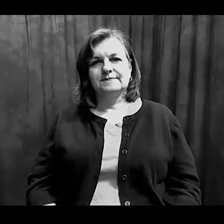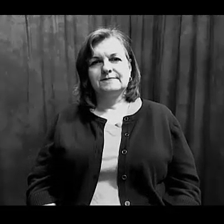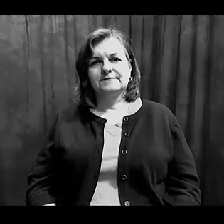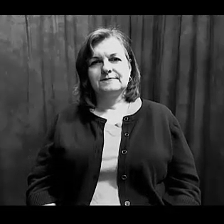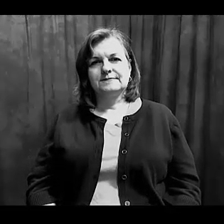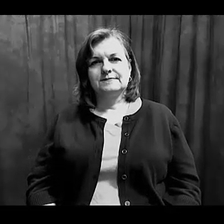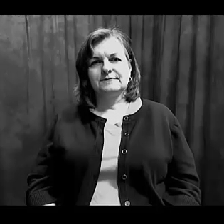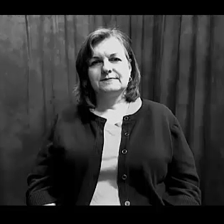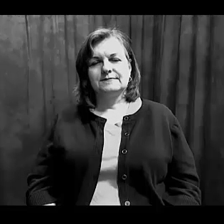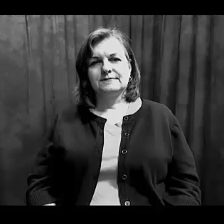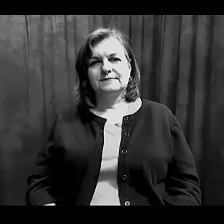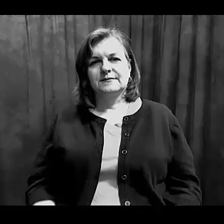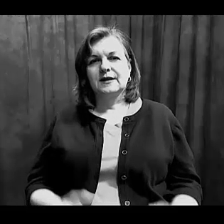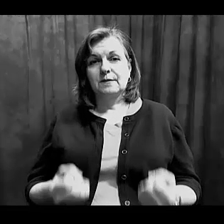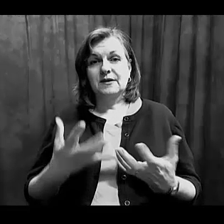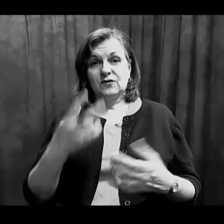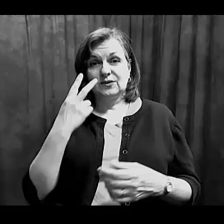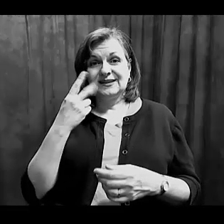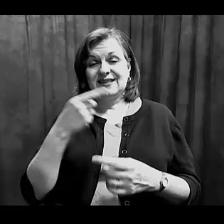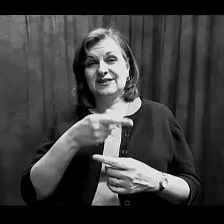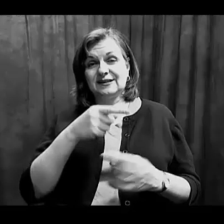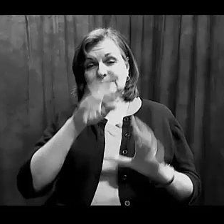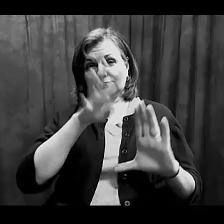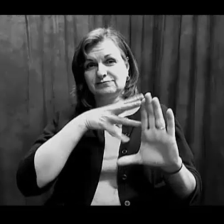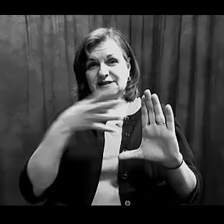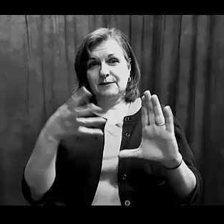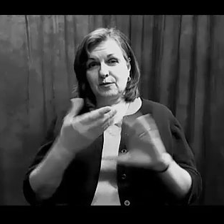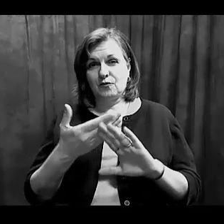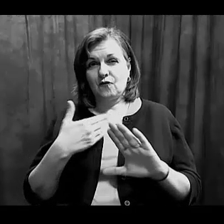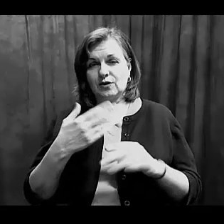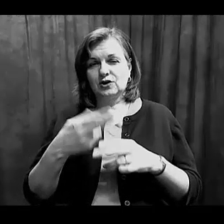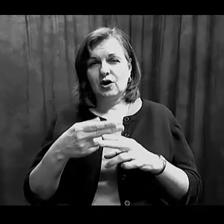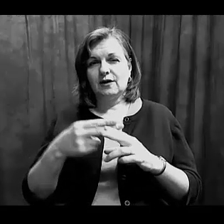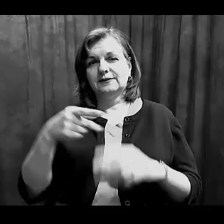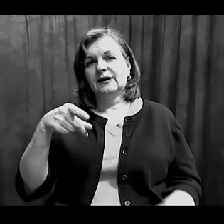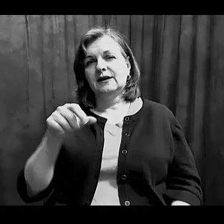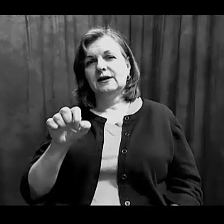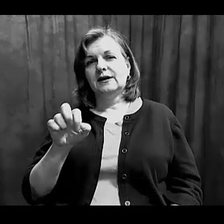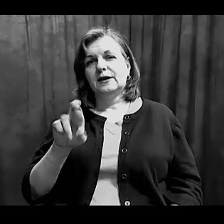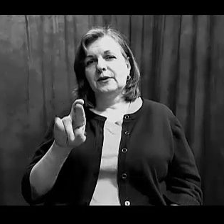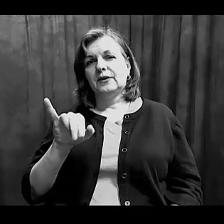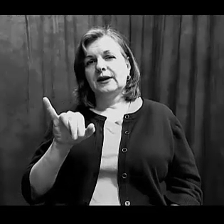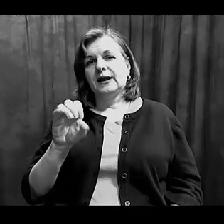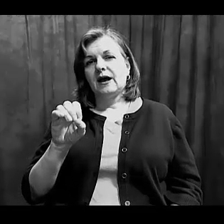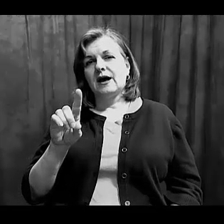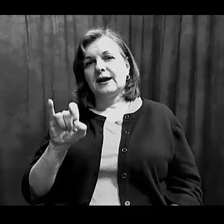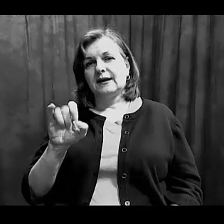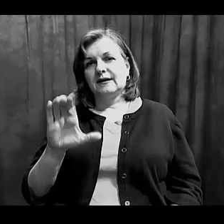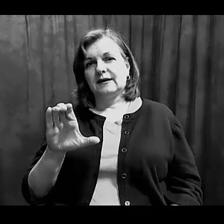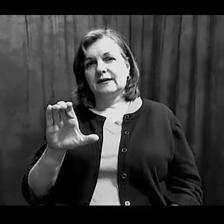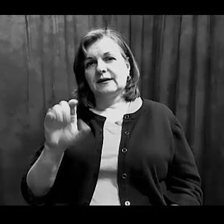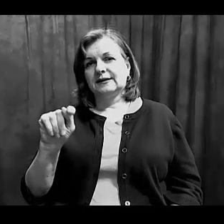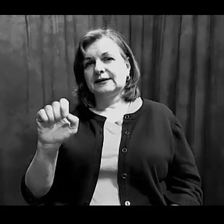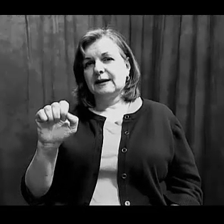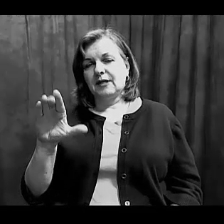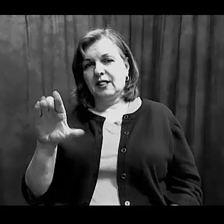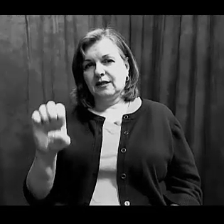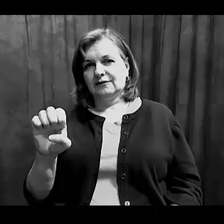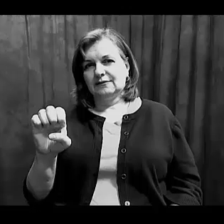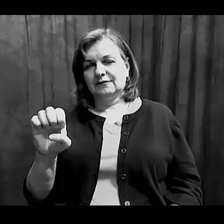so many of you have probably seen this table before this is the periodic table of course and